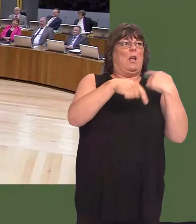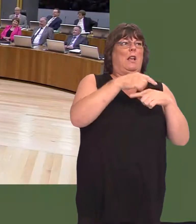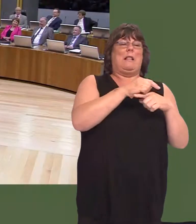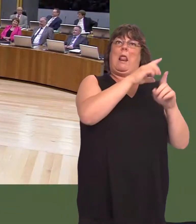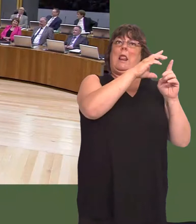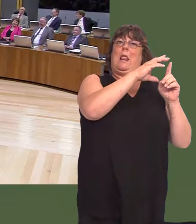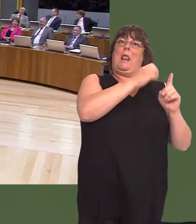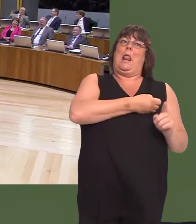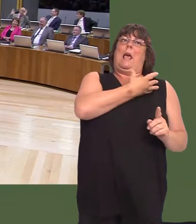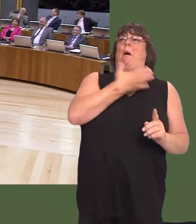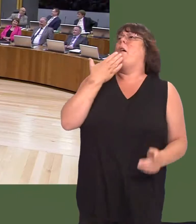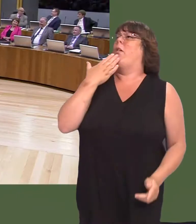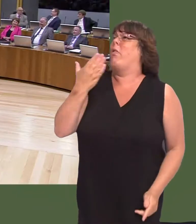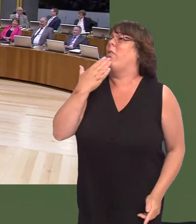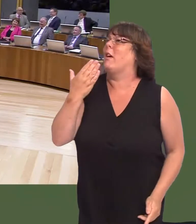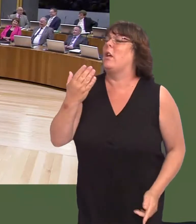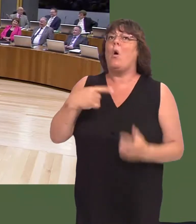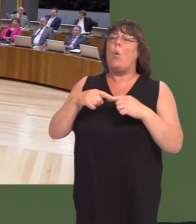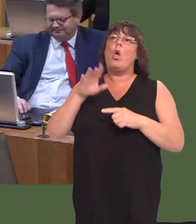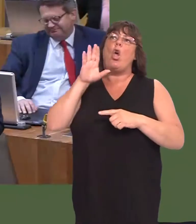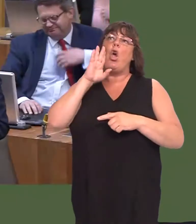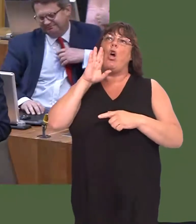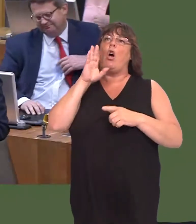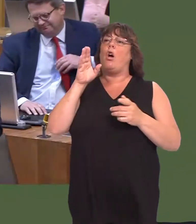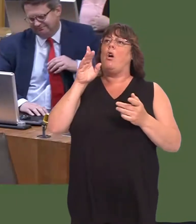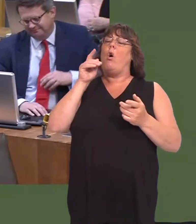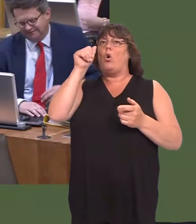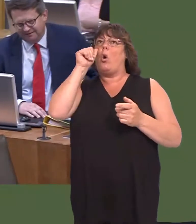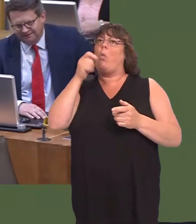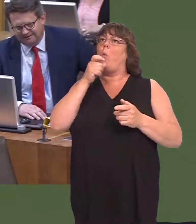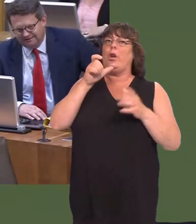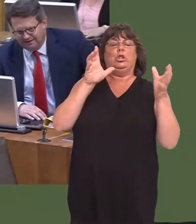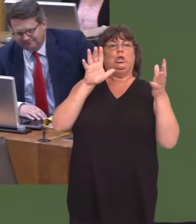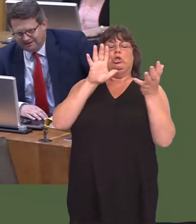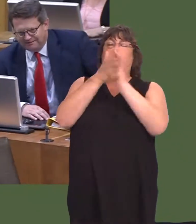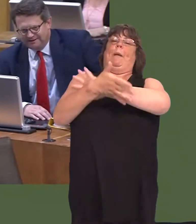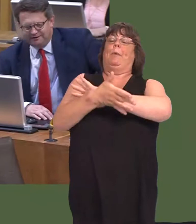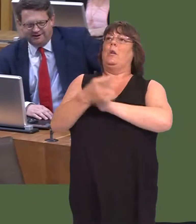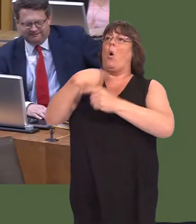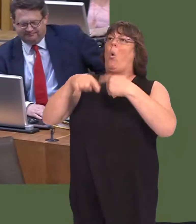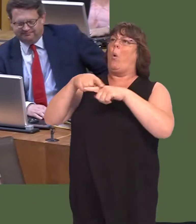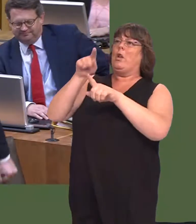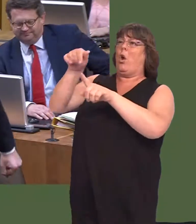When we hear the word ëshamblesí we can take no lessons from the experts who sit on the benches opposite.